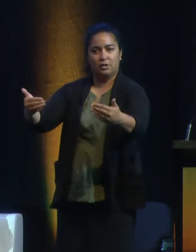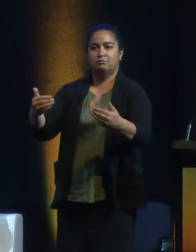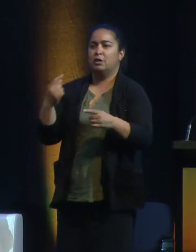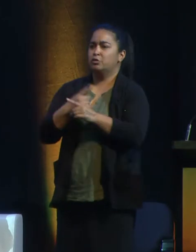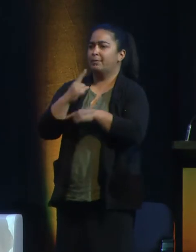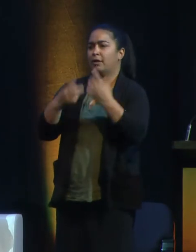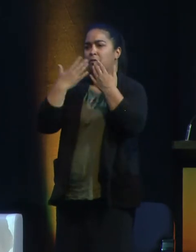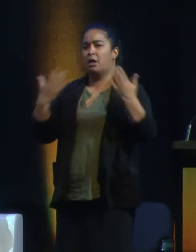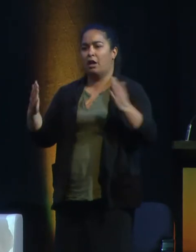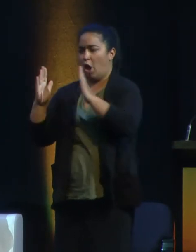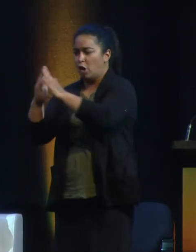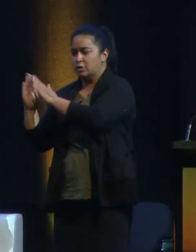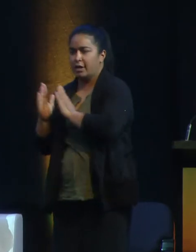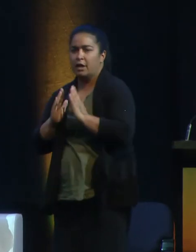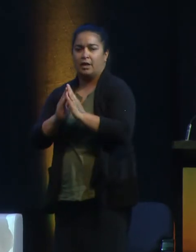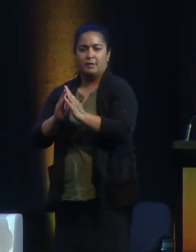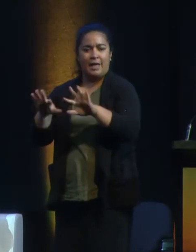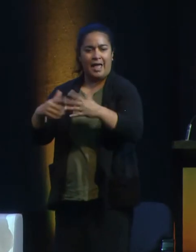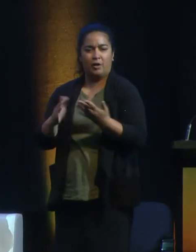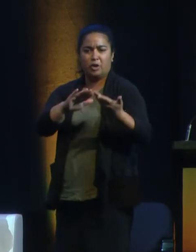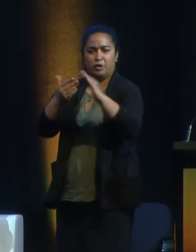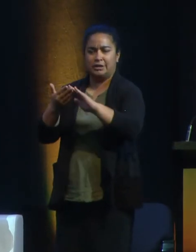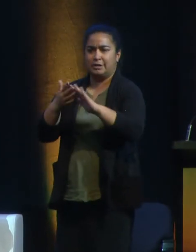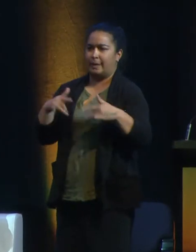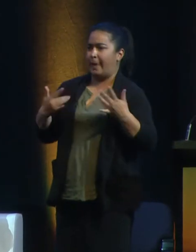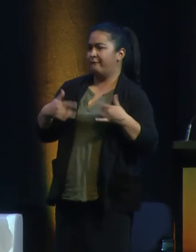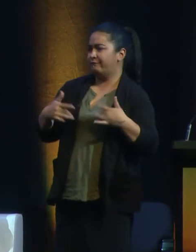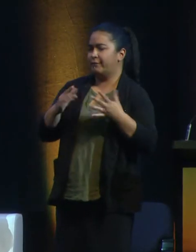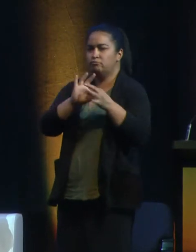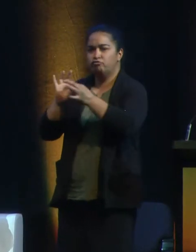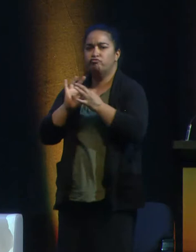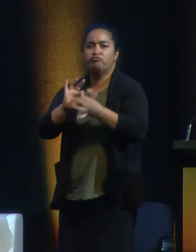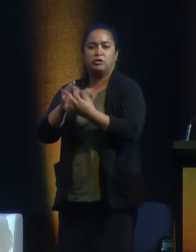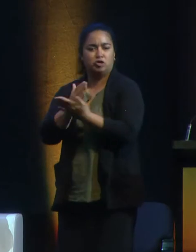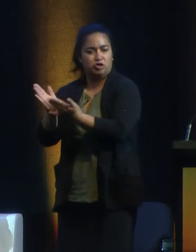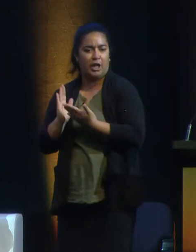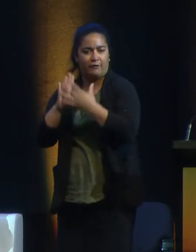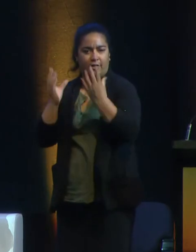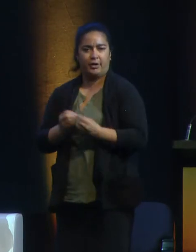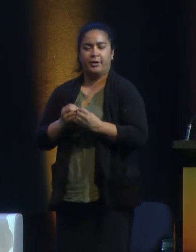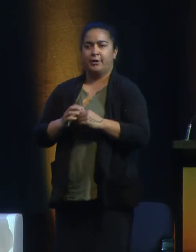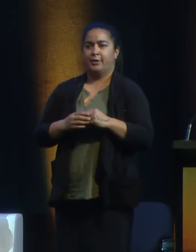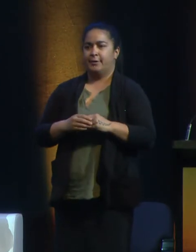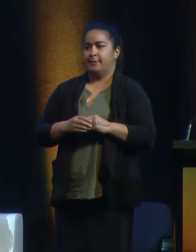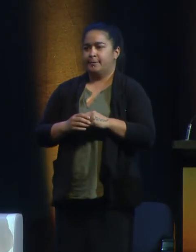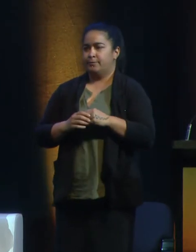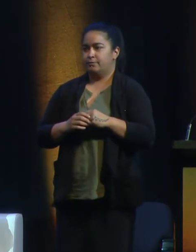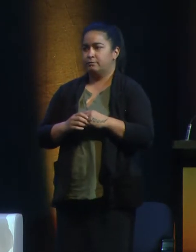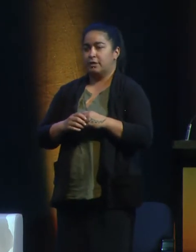how communities live, breathe, work and share is actually going looking back at what used